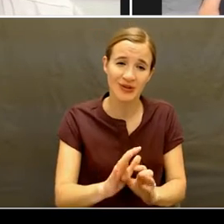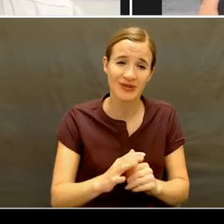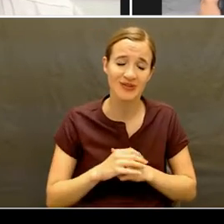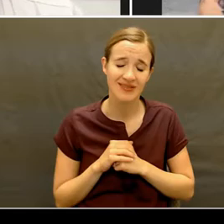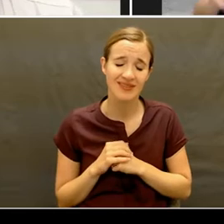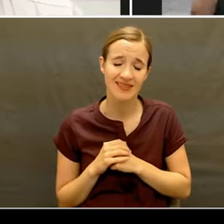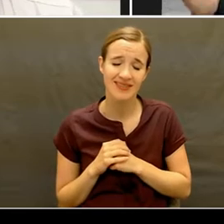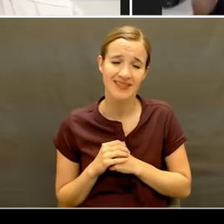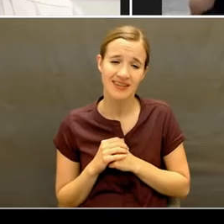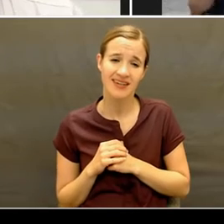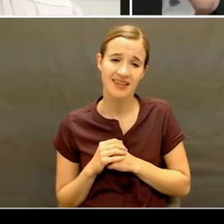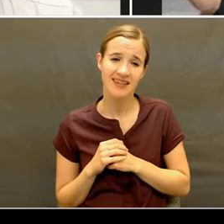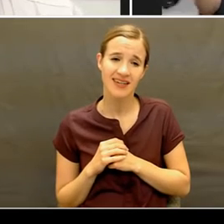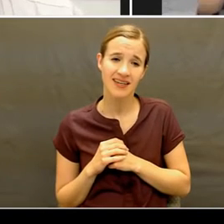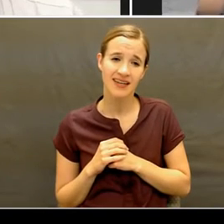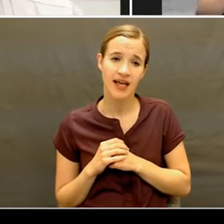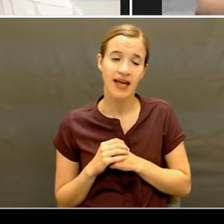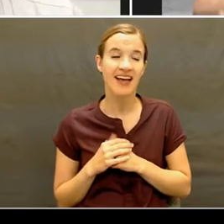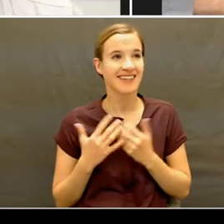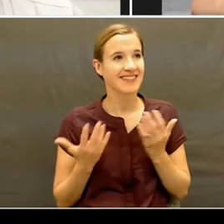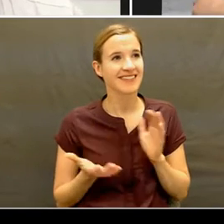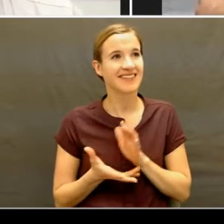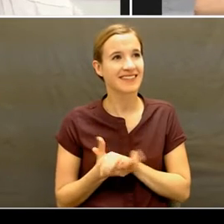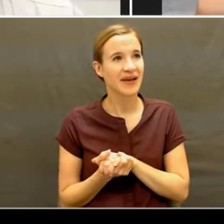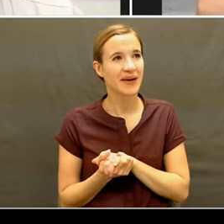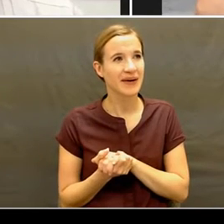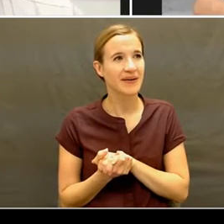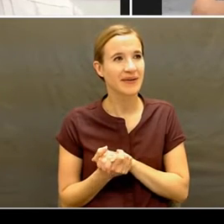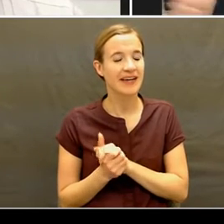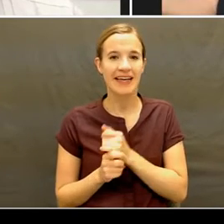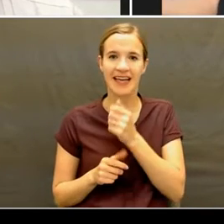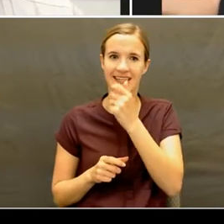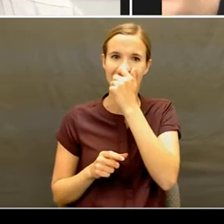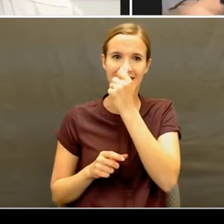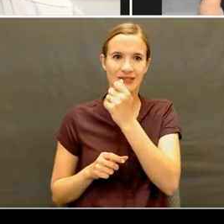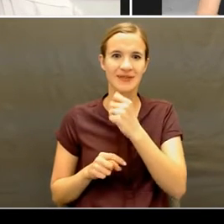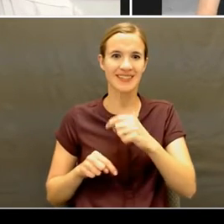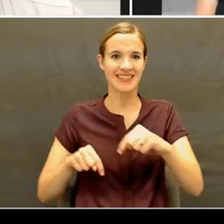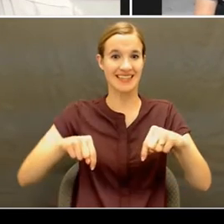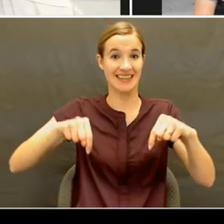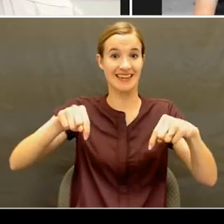turning back so much of the scabbard being torn off. There's so much you know, we're also